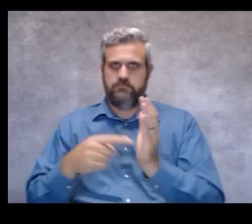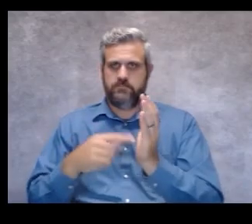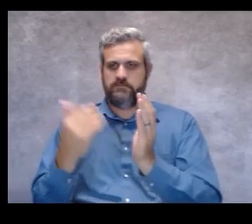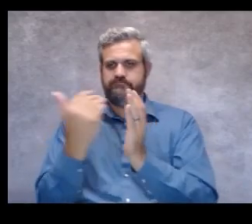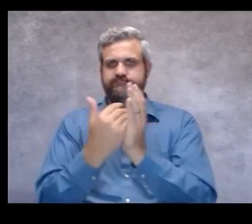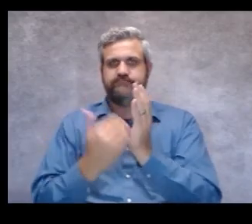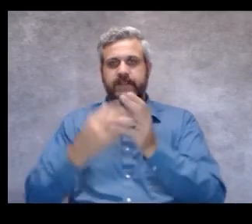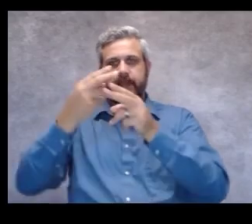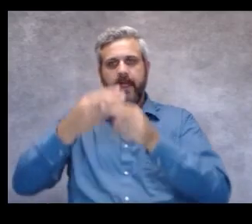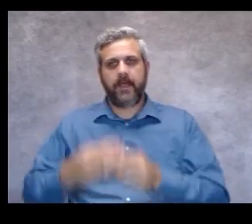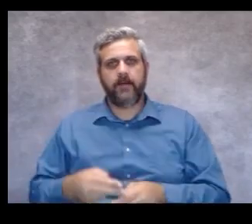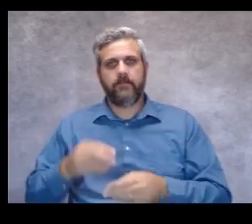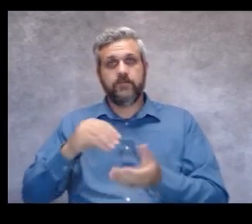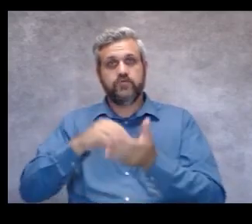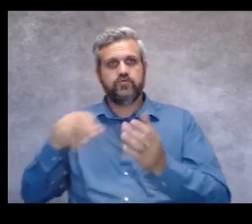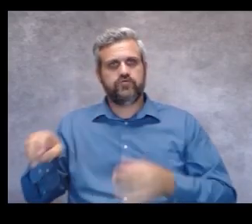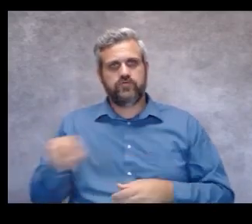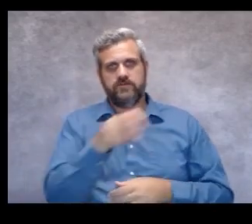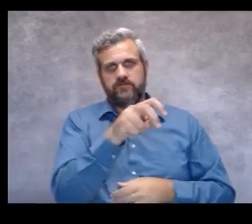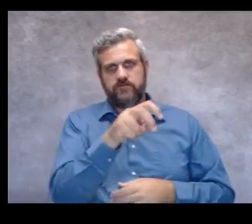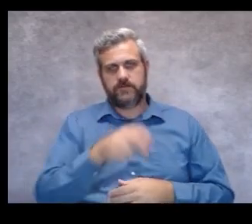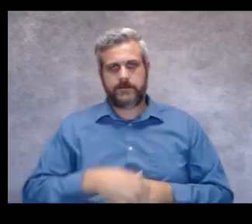students.